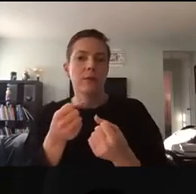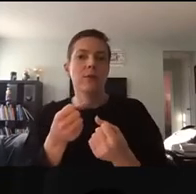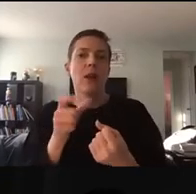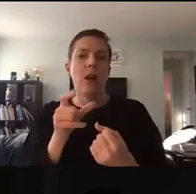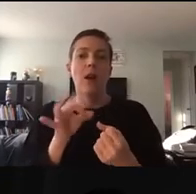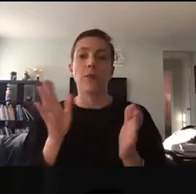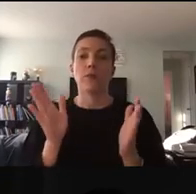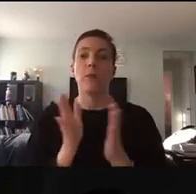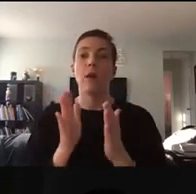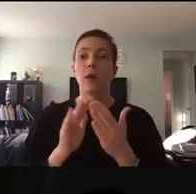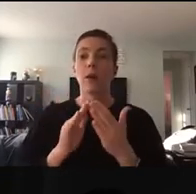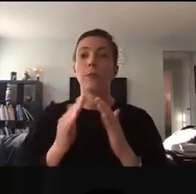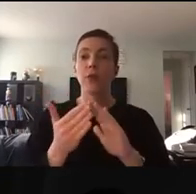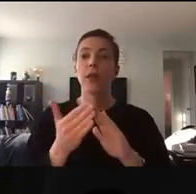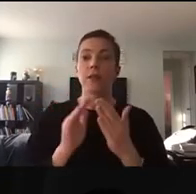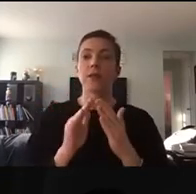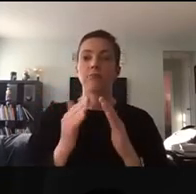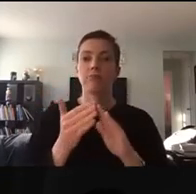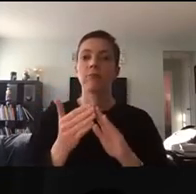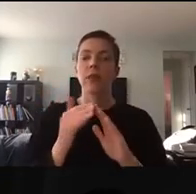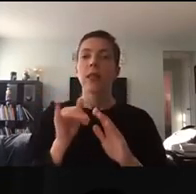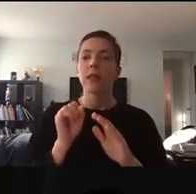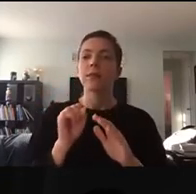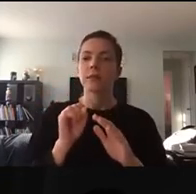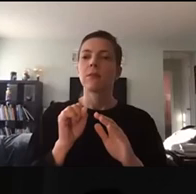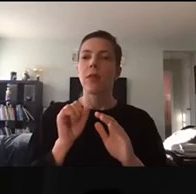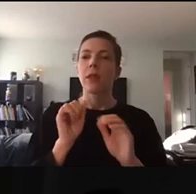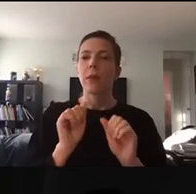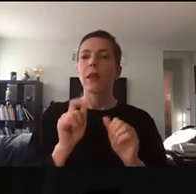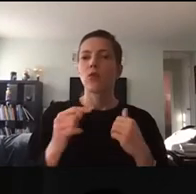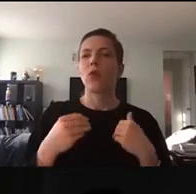that one of the strengths of a small community is the ability to have those